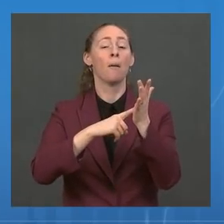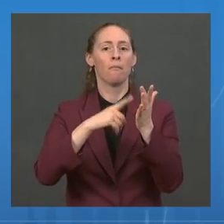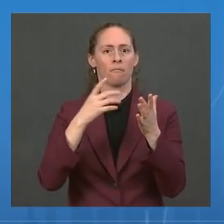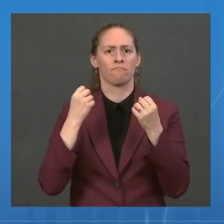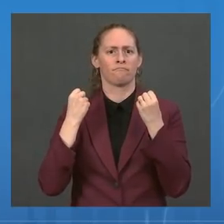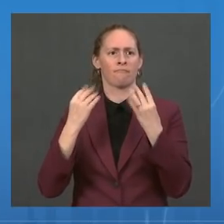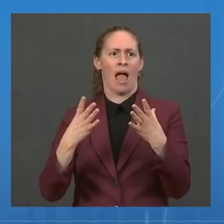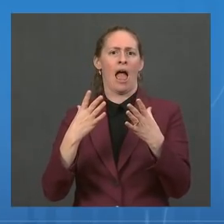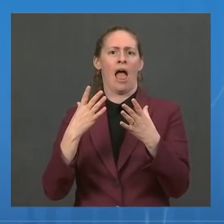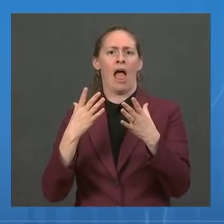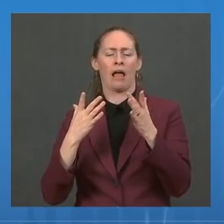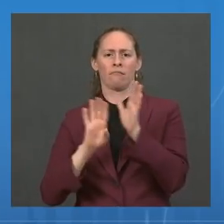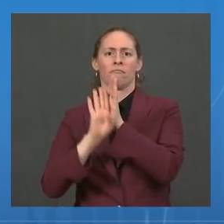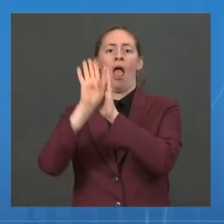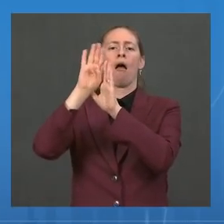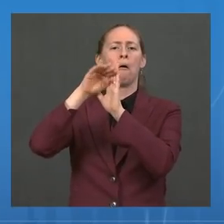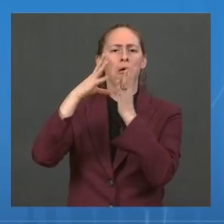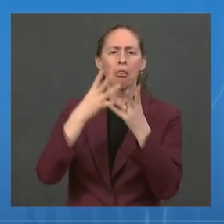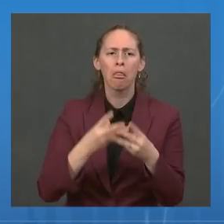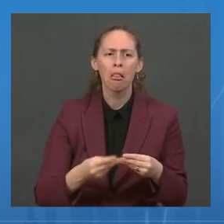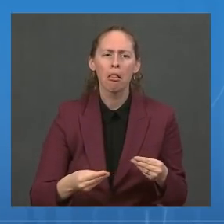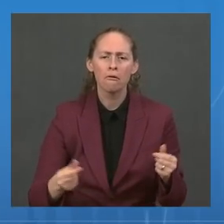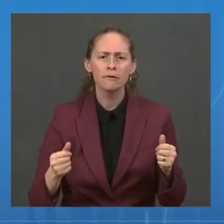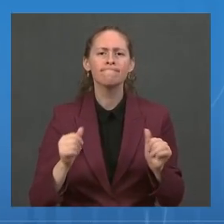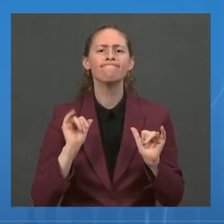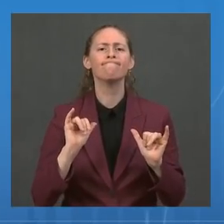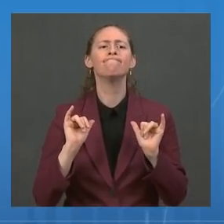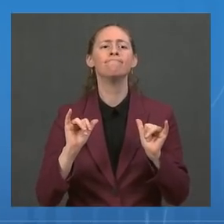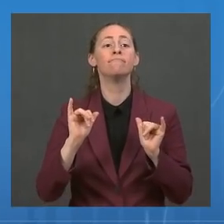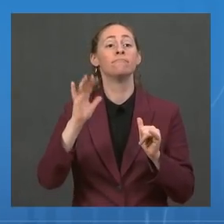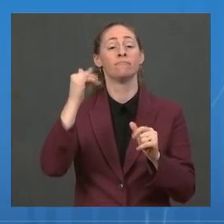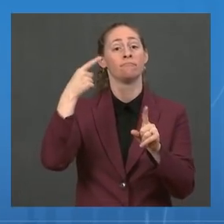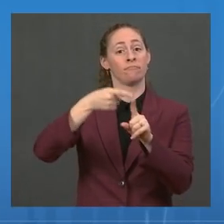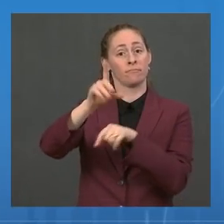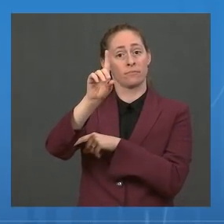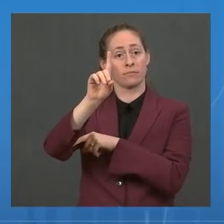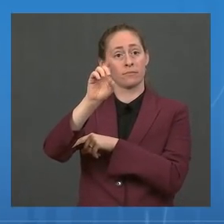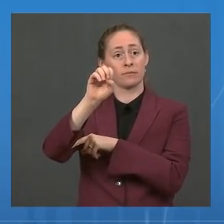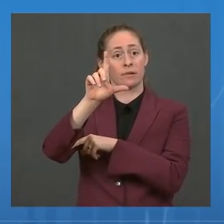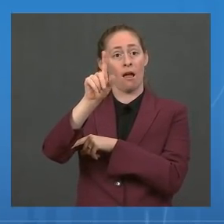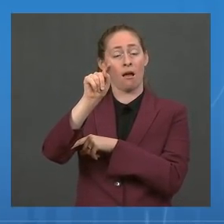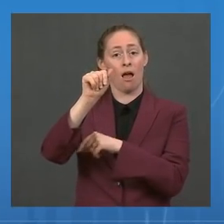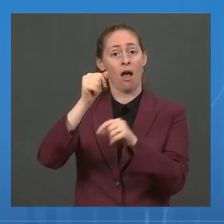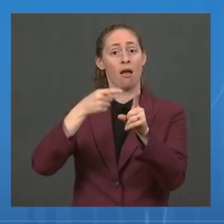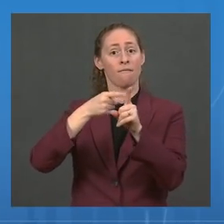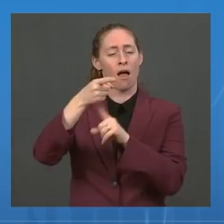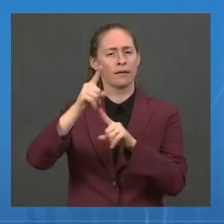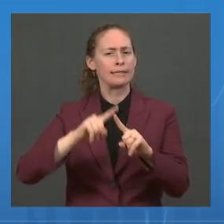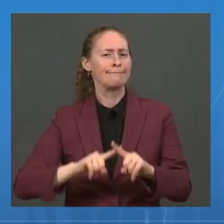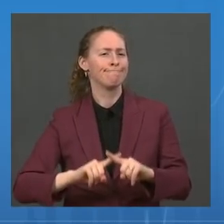and we really understand that the impact of Delta might be a little bit different. But one of the things I think that's critically important now